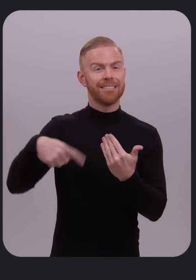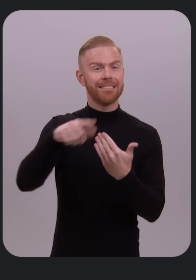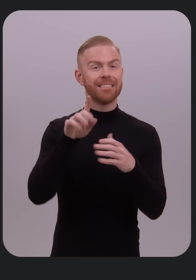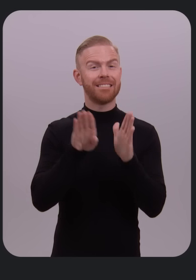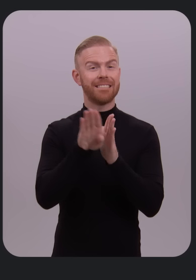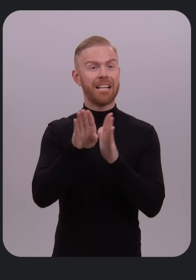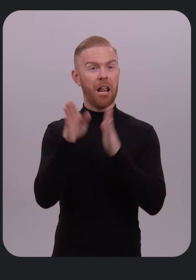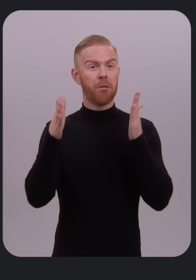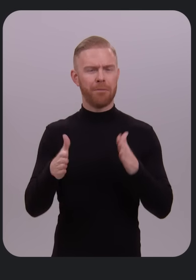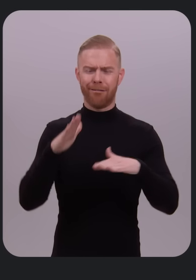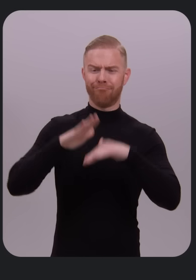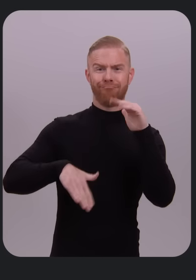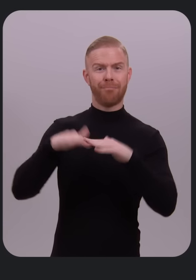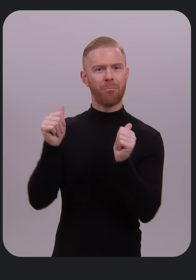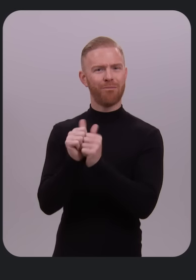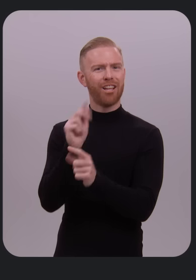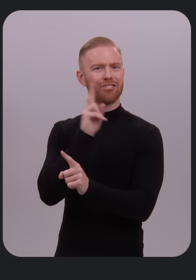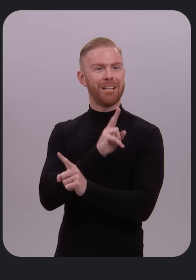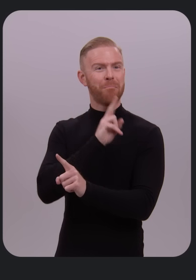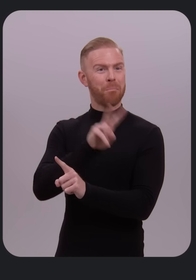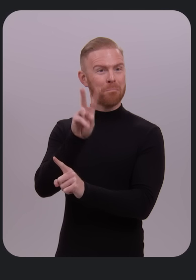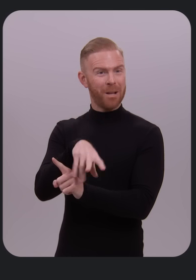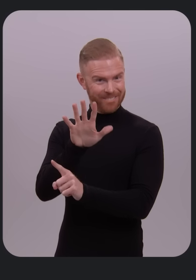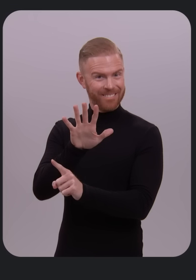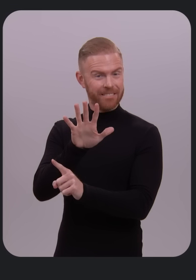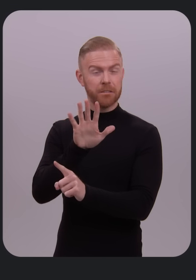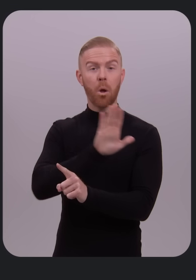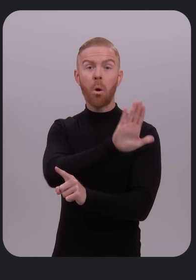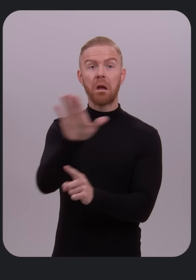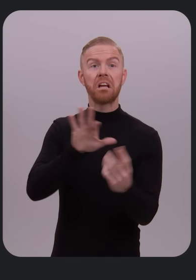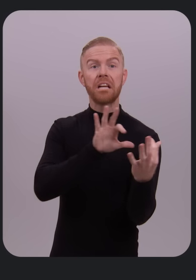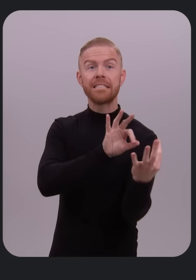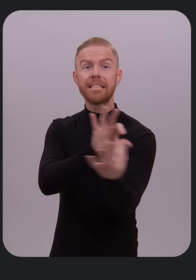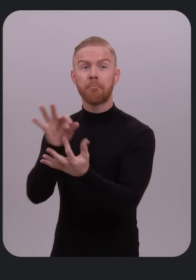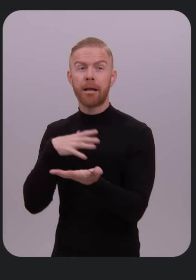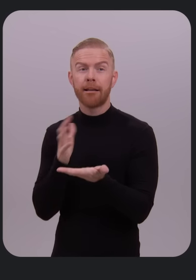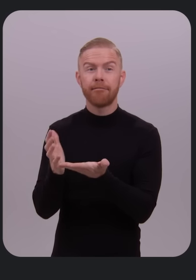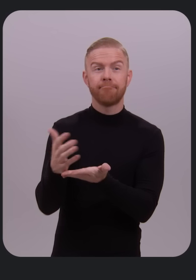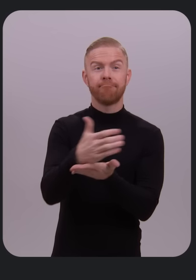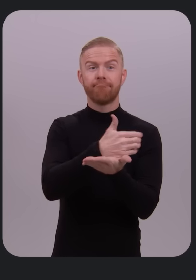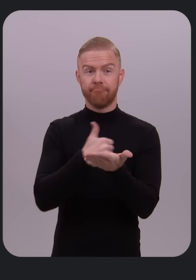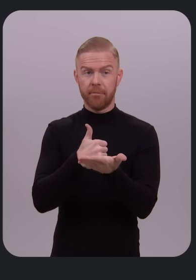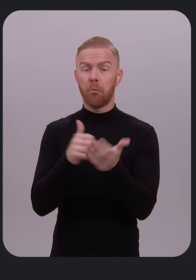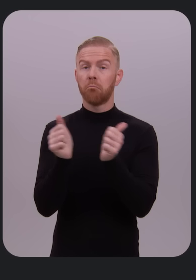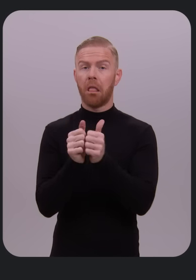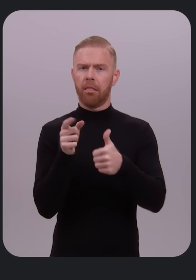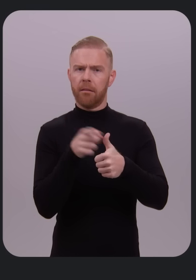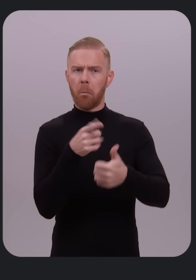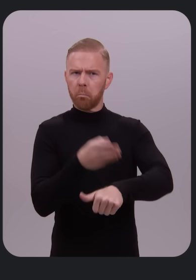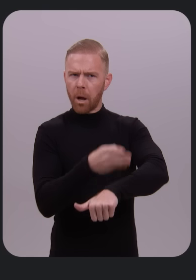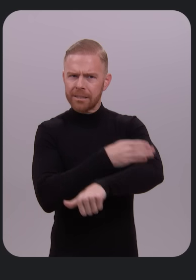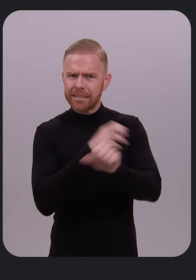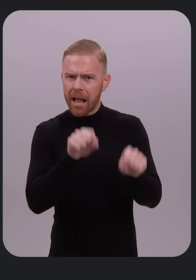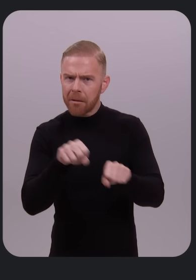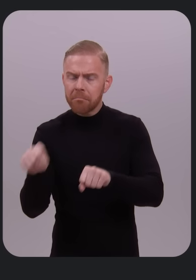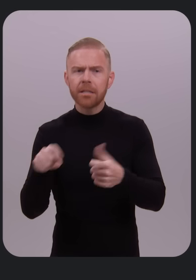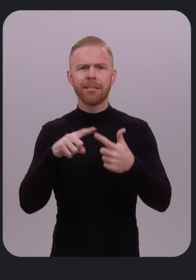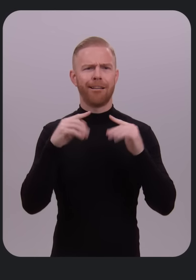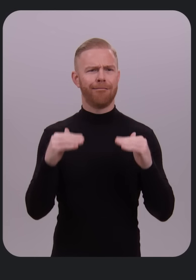to build with Gemini 2.5, all based on your feedback, with improved capabilities, enhanced security